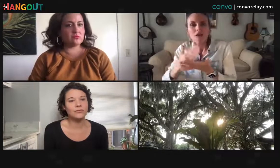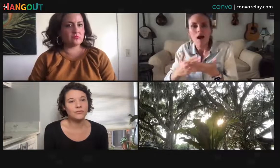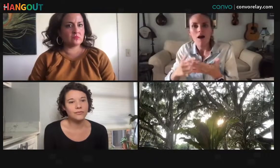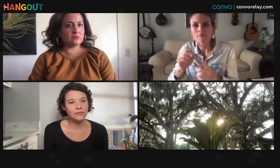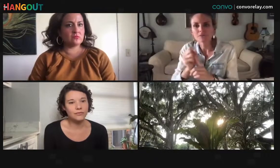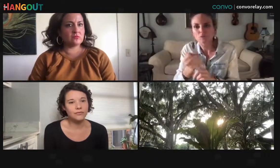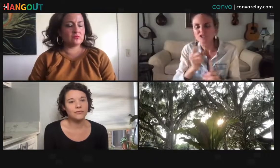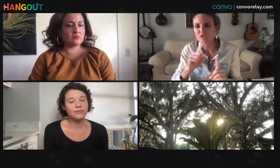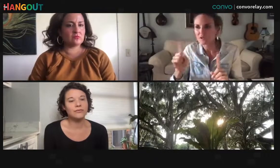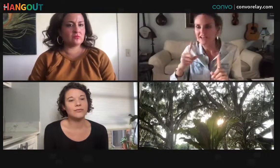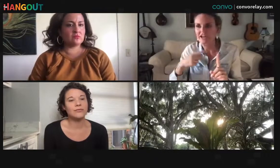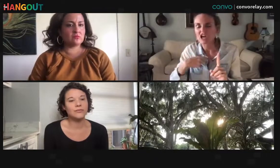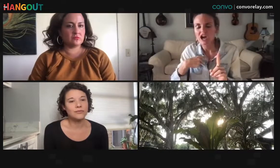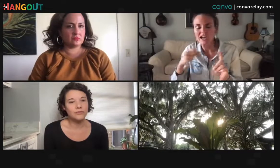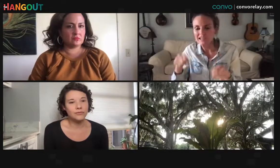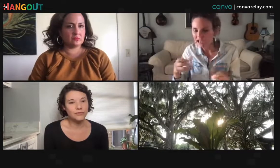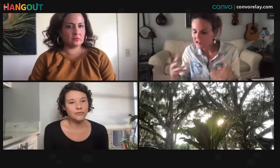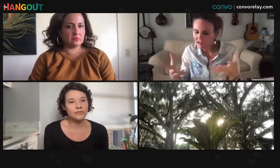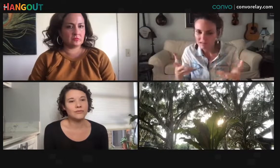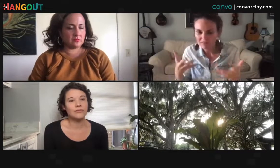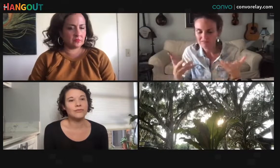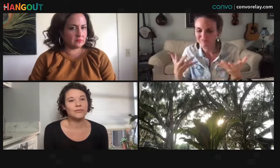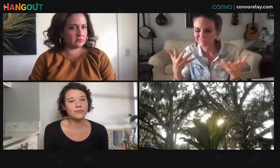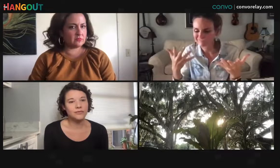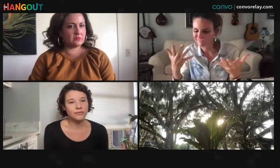does make me feel better but in some situations there are times where i can